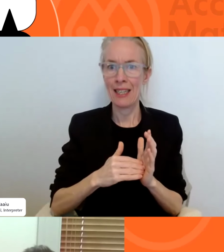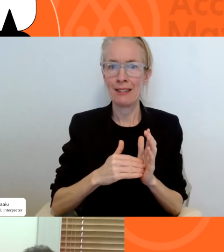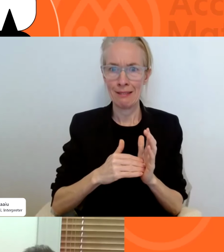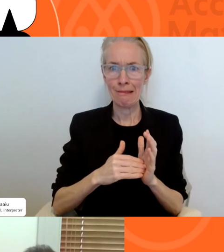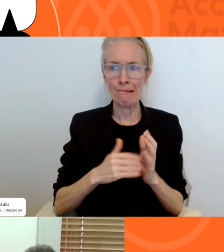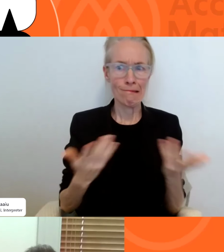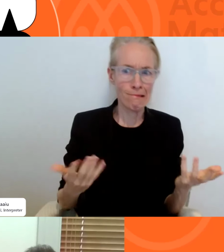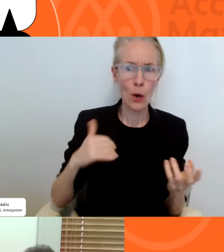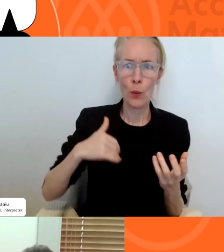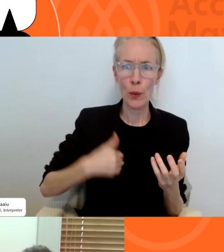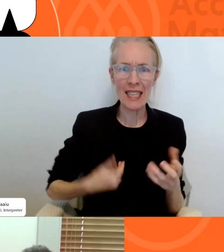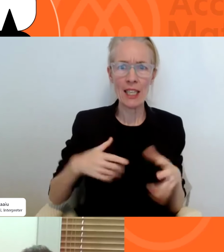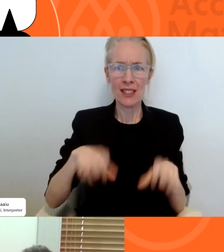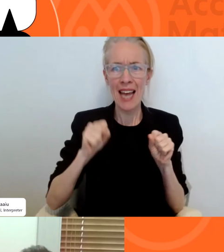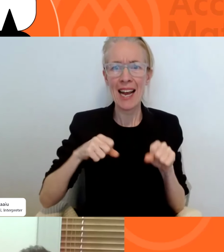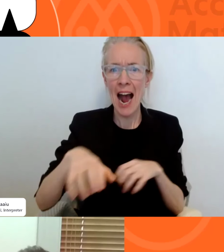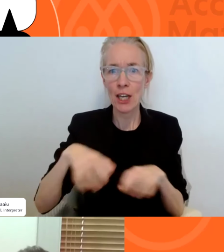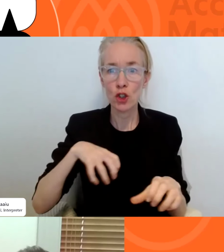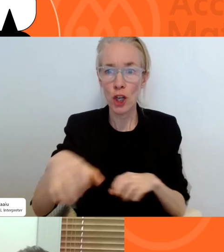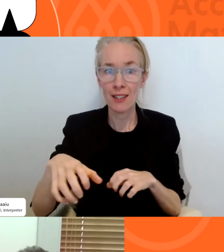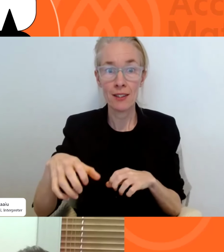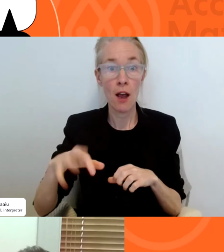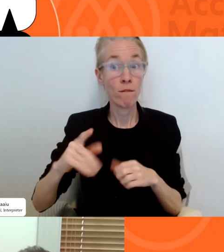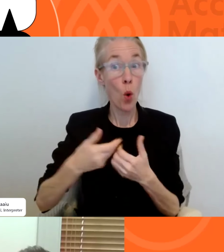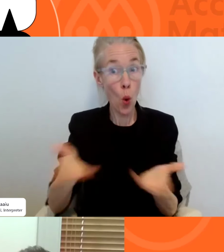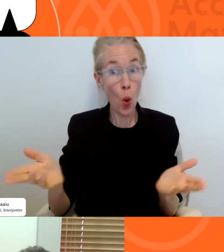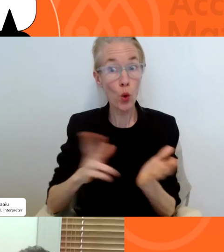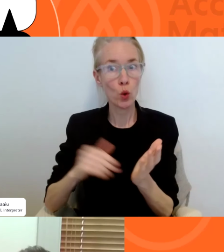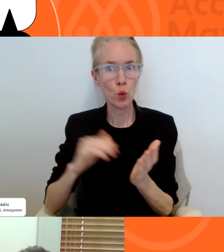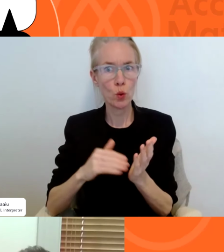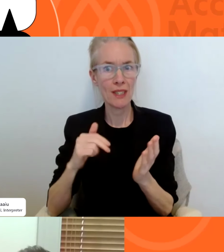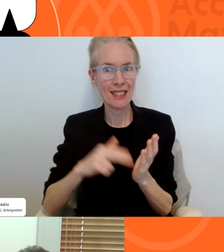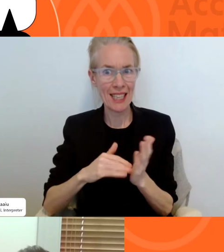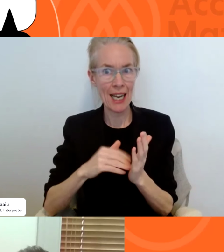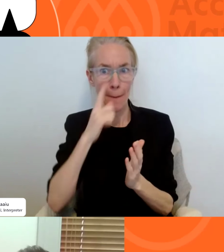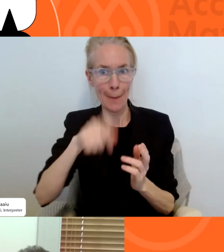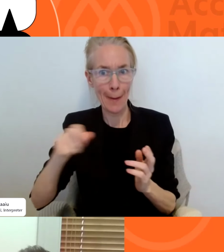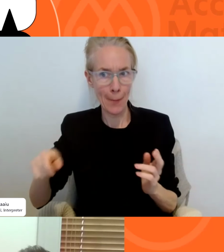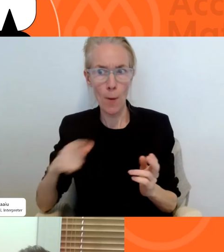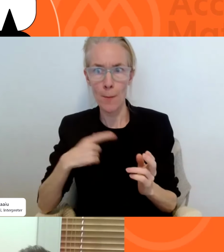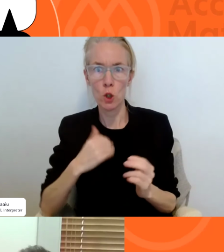community. And whilst progress, some progress has been made over